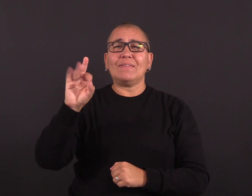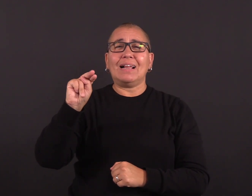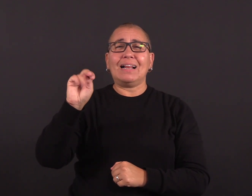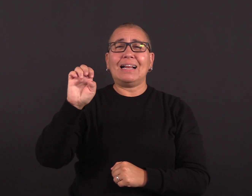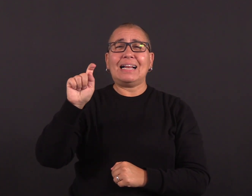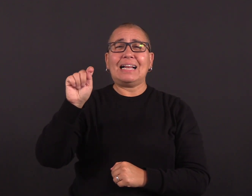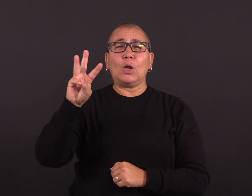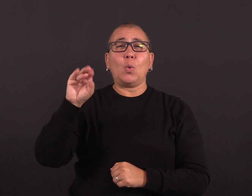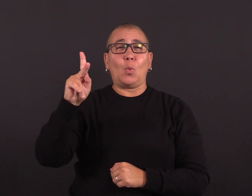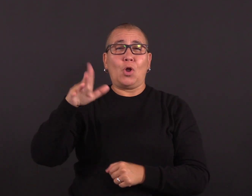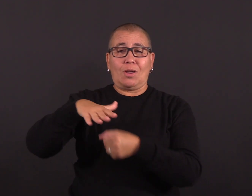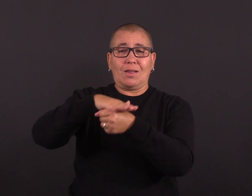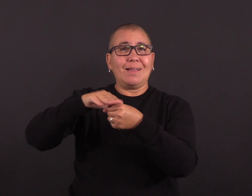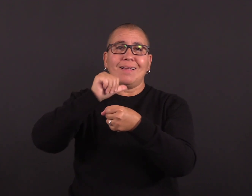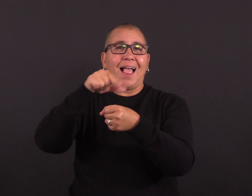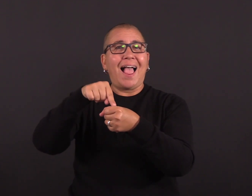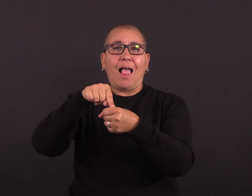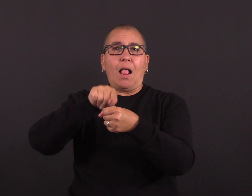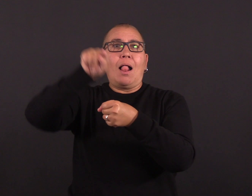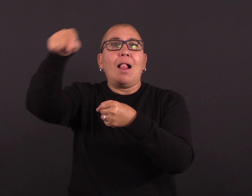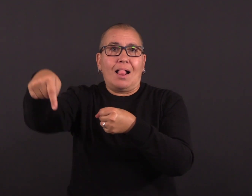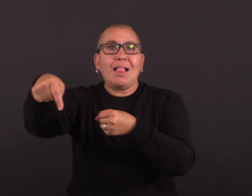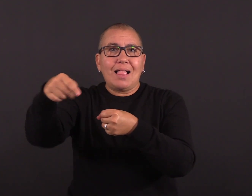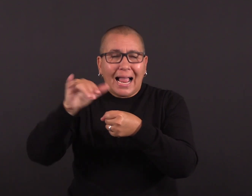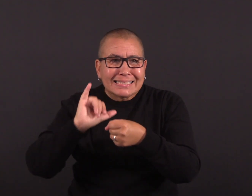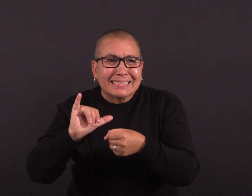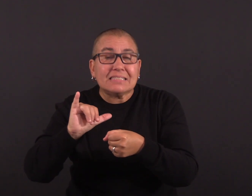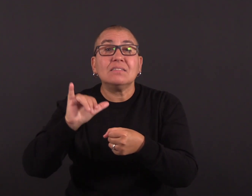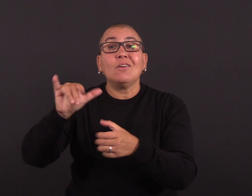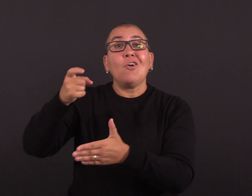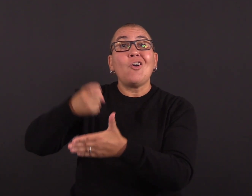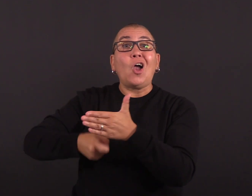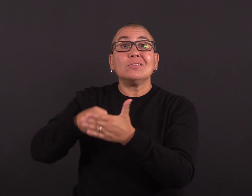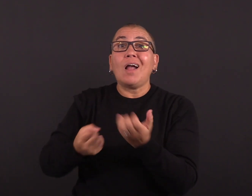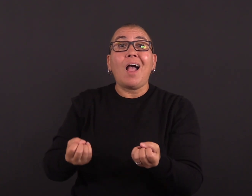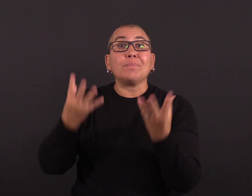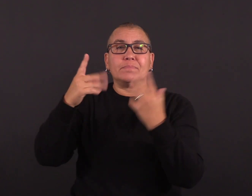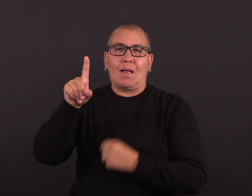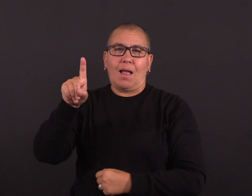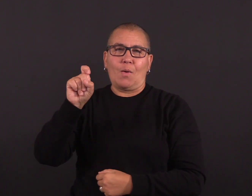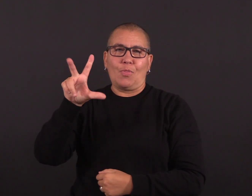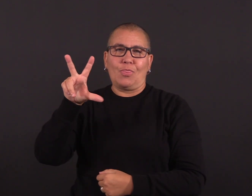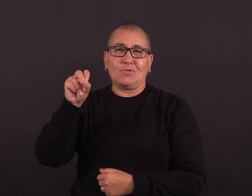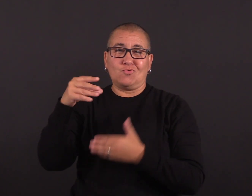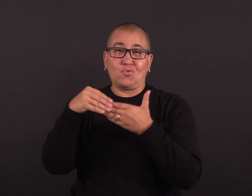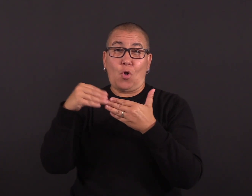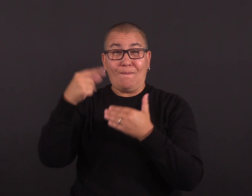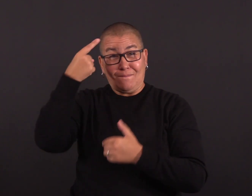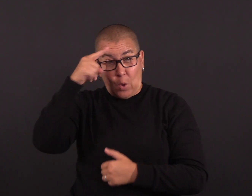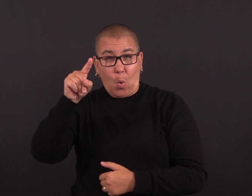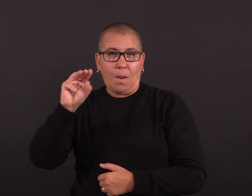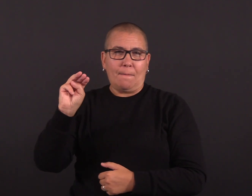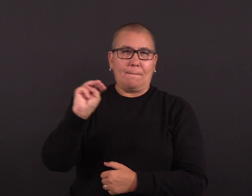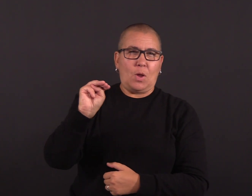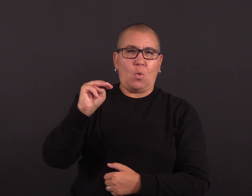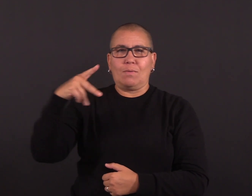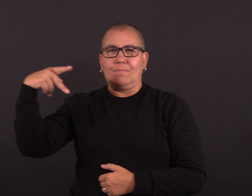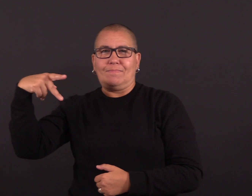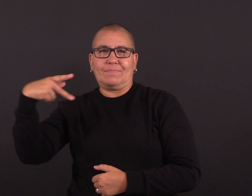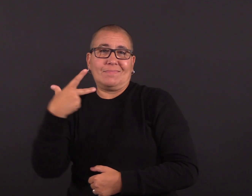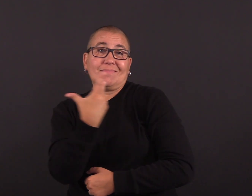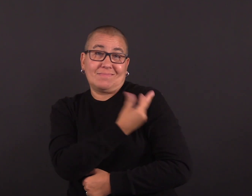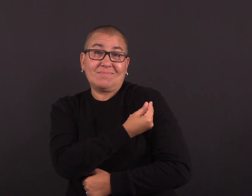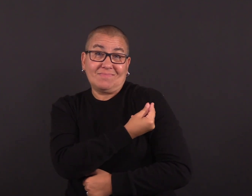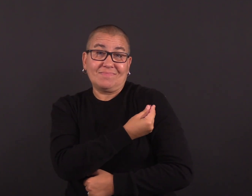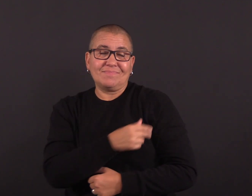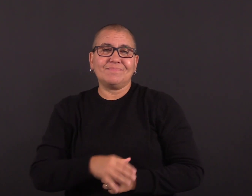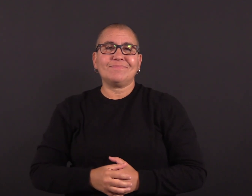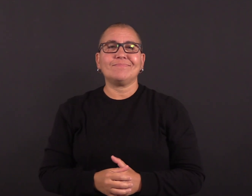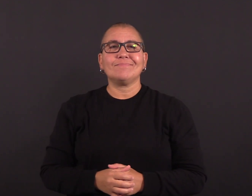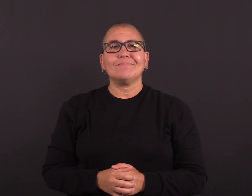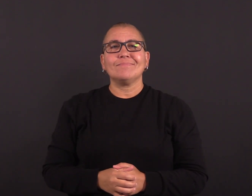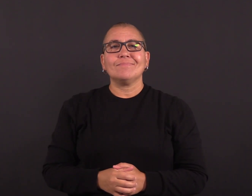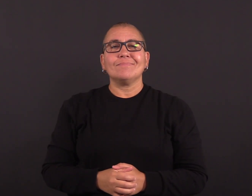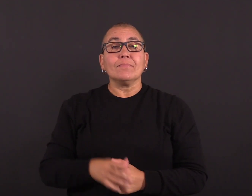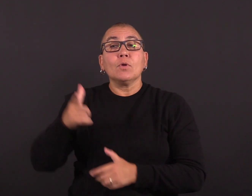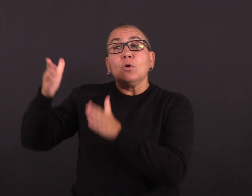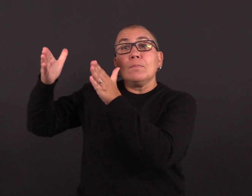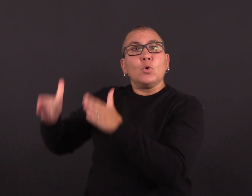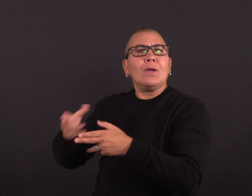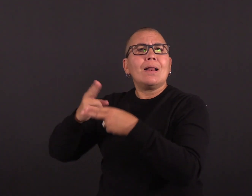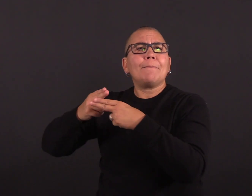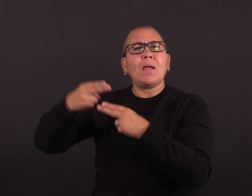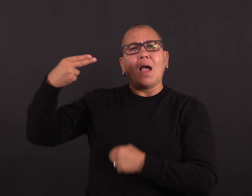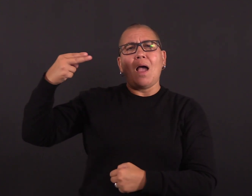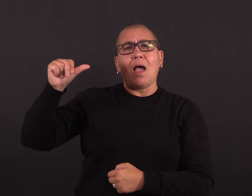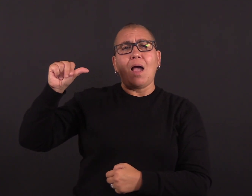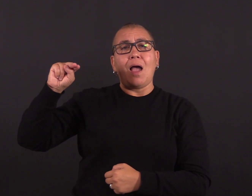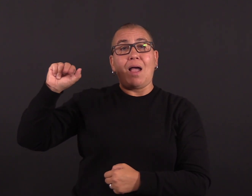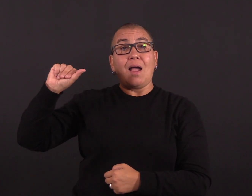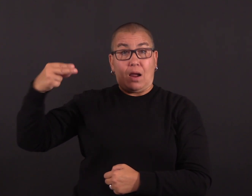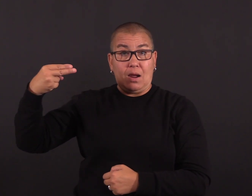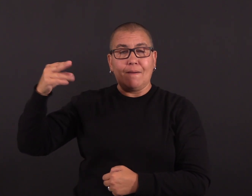provider," said Hannah Fairman, a spokeswoman for the Minnesota Council of Health Plans.